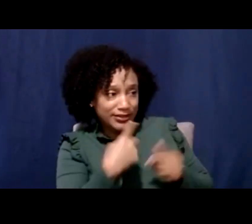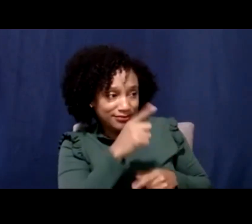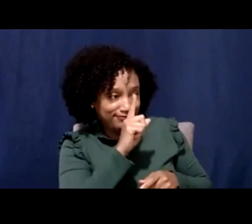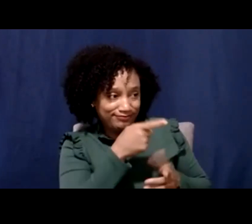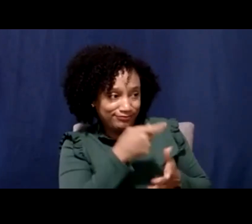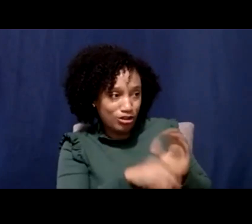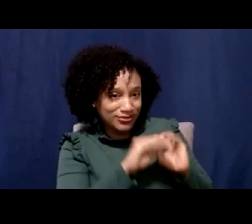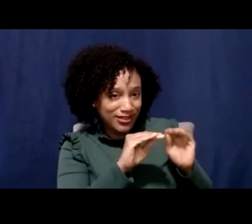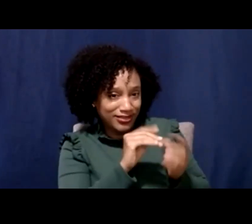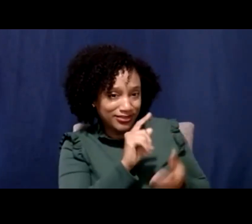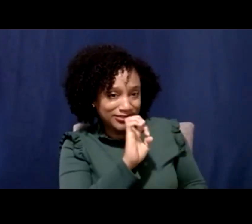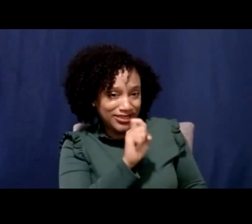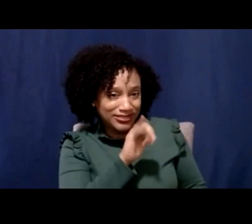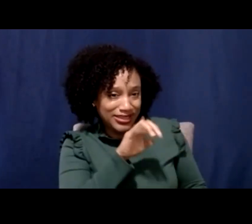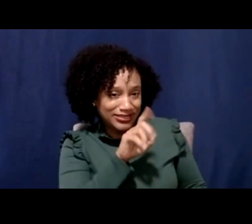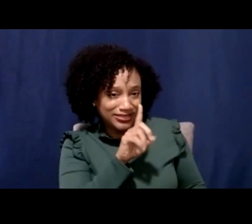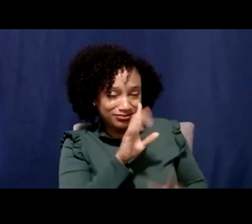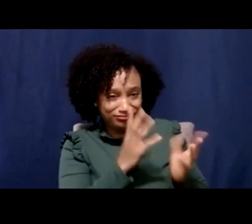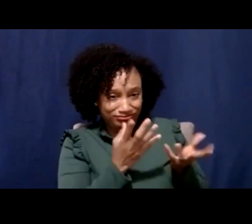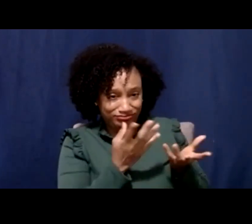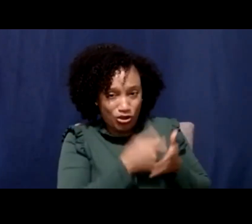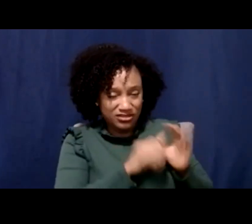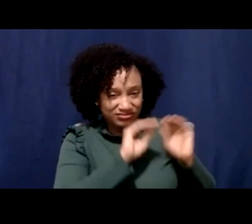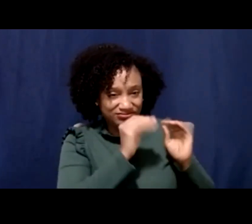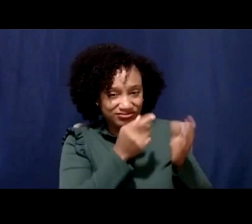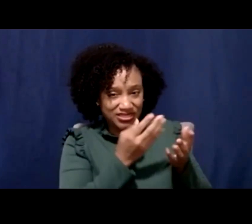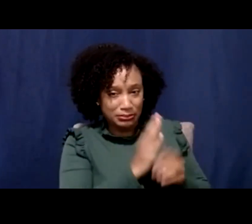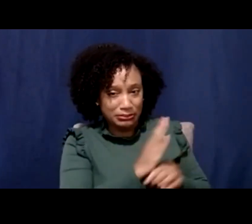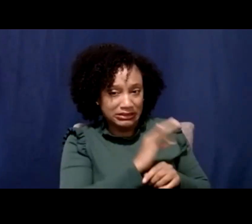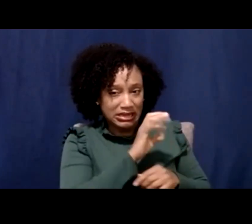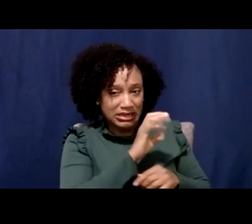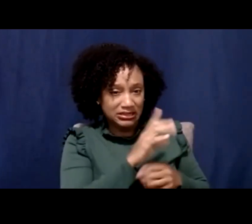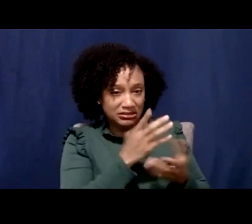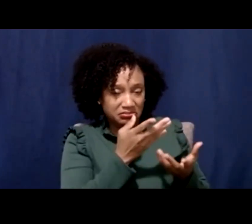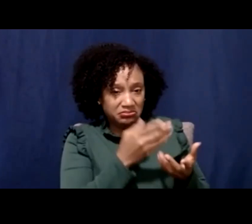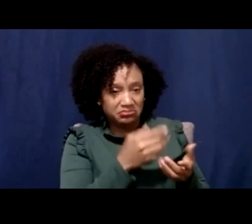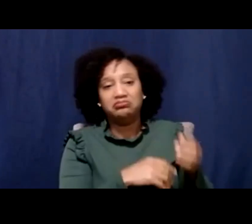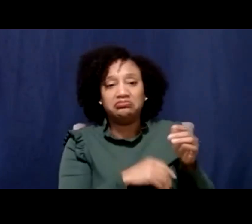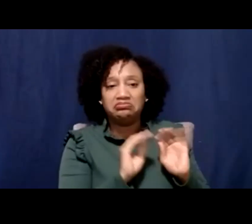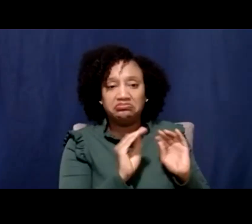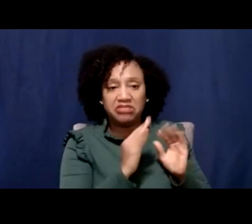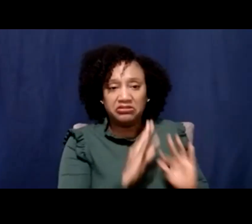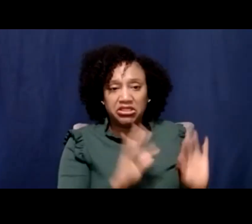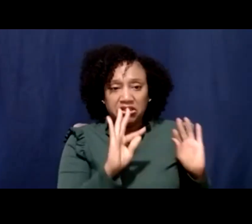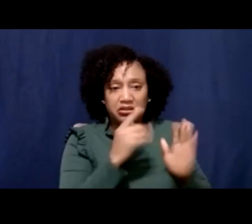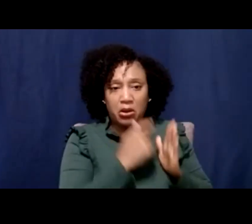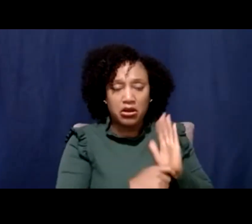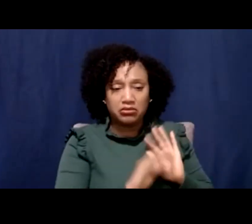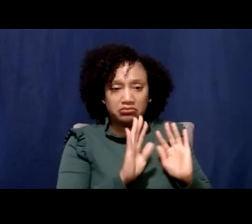Getting your tax ID does not bear a cost. Business IDs, but before, right, that is not an expense,